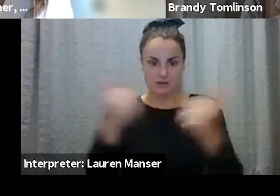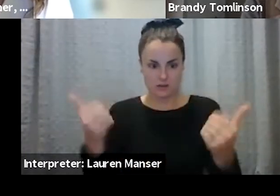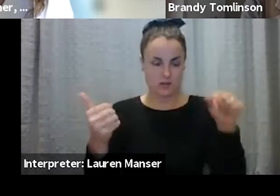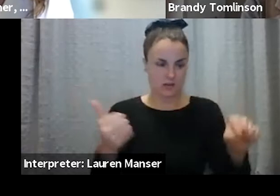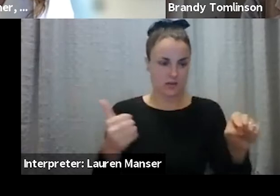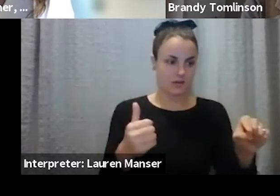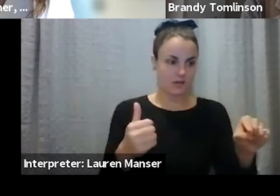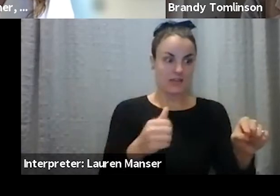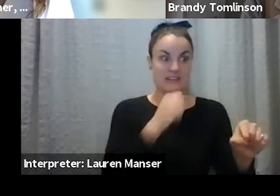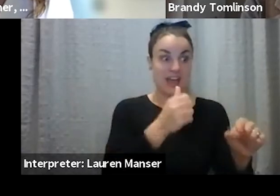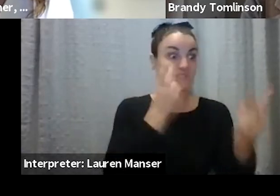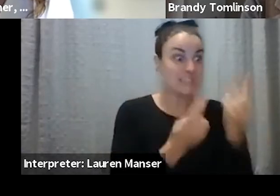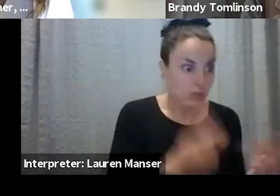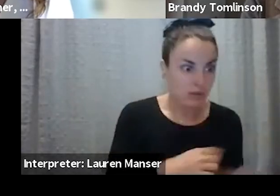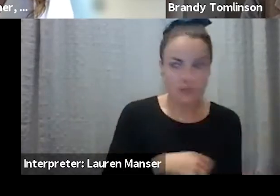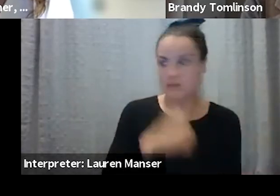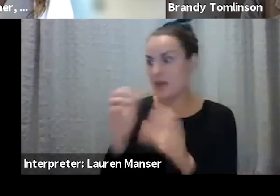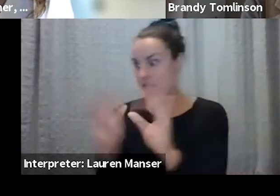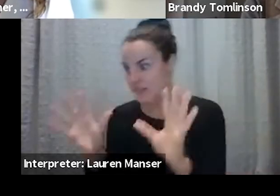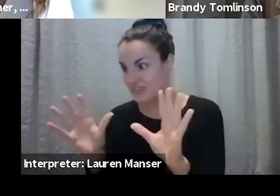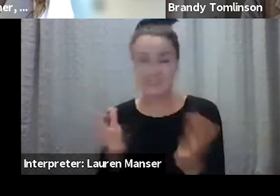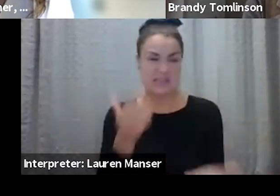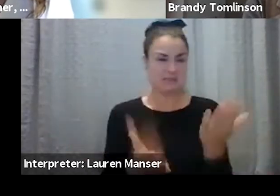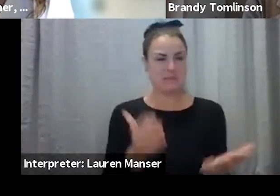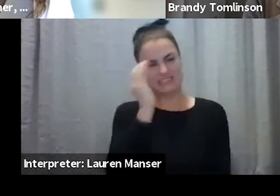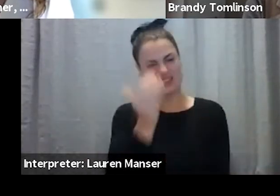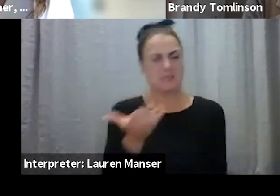but in reality, when you're saying invisible,